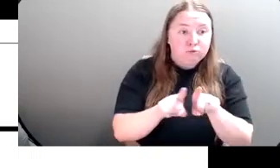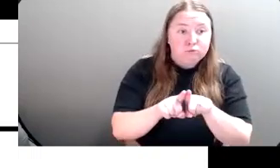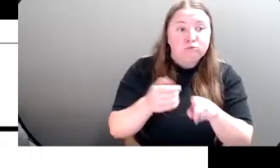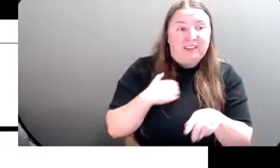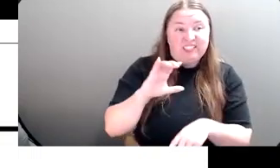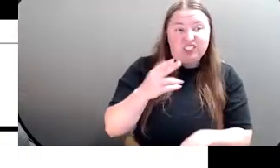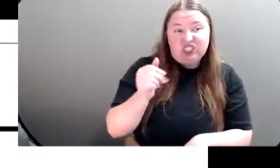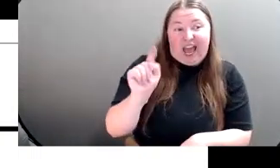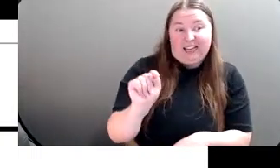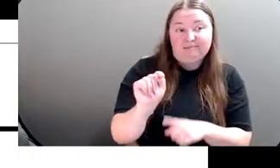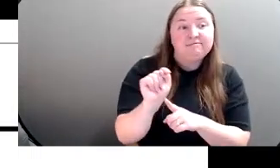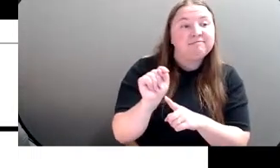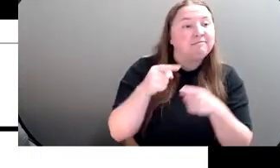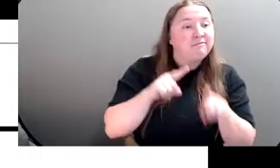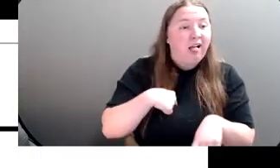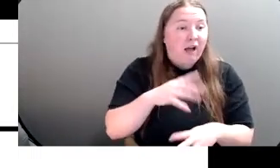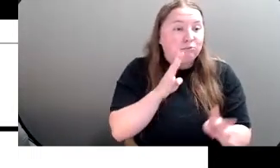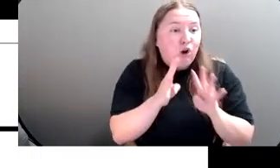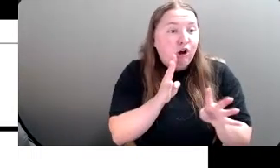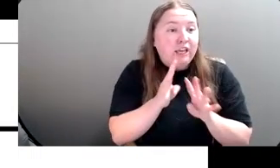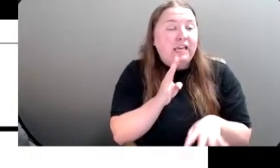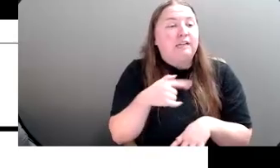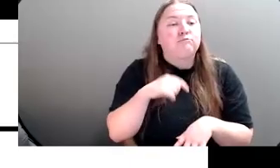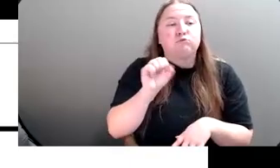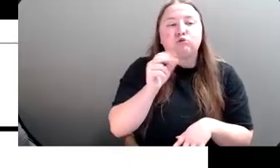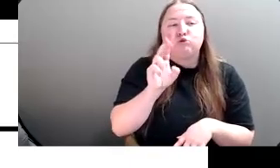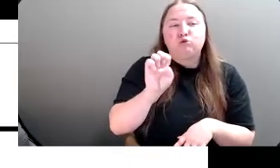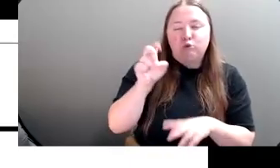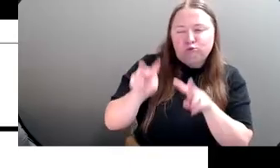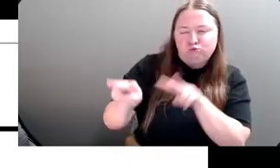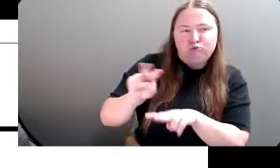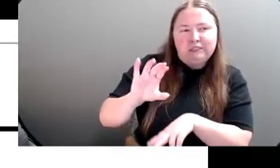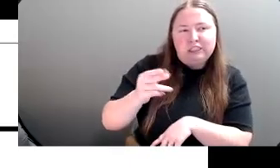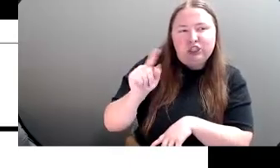And while I'm talking, Sue is going to keep an eye on the chat and then vice versa.